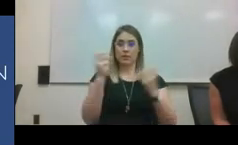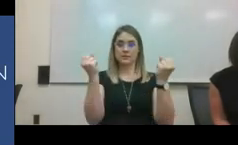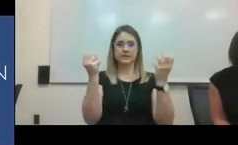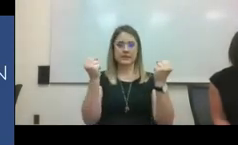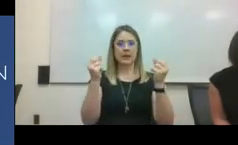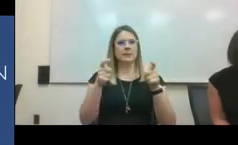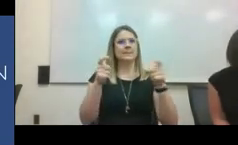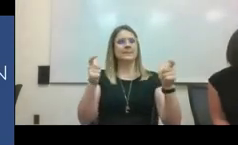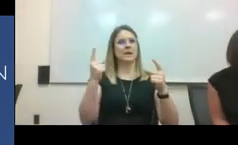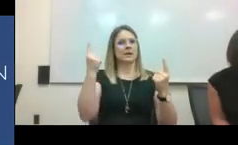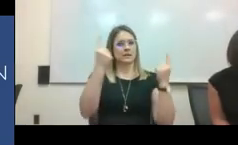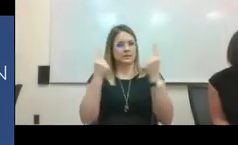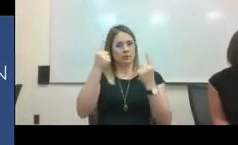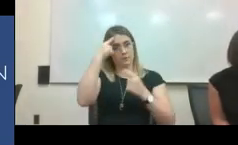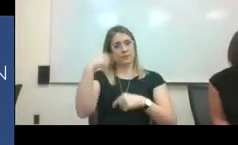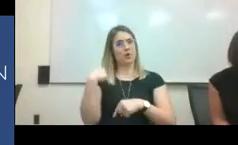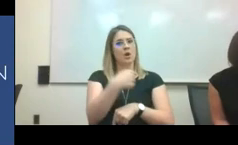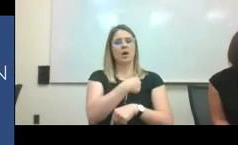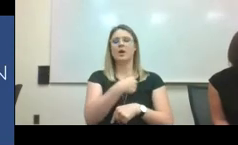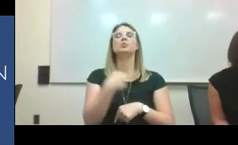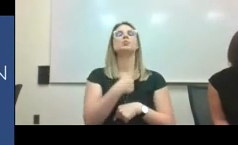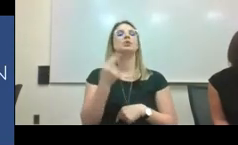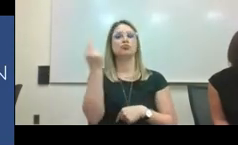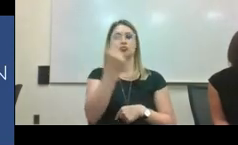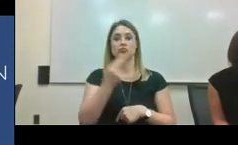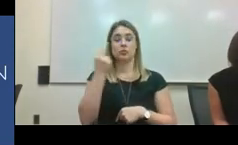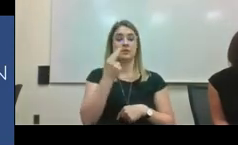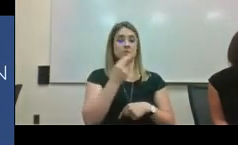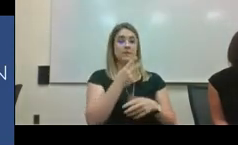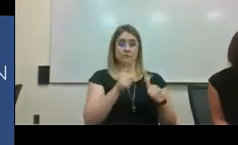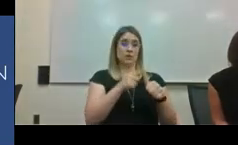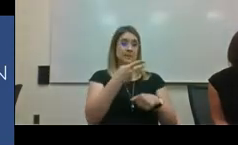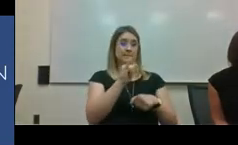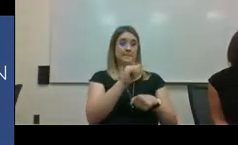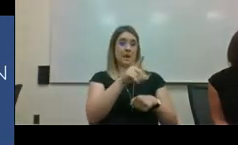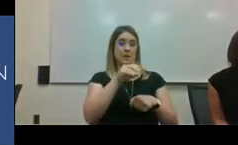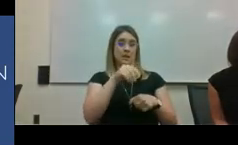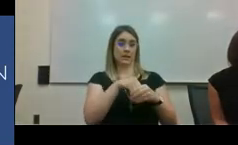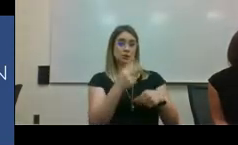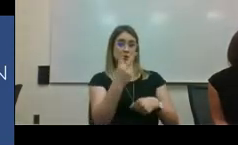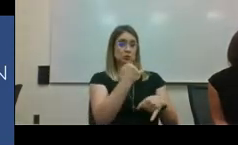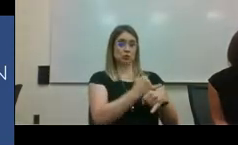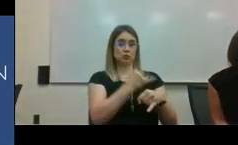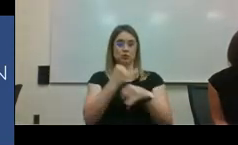because we quickly realized even within two schools that we did the first pilot in that students were producing different signs